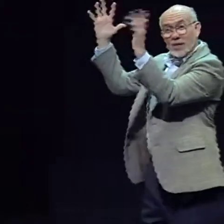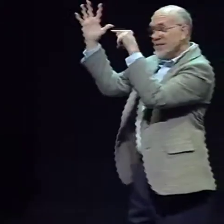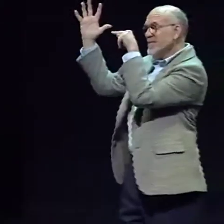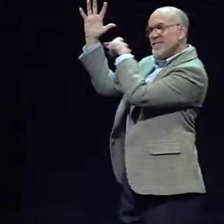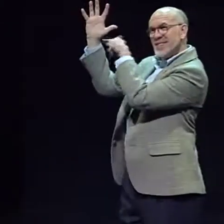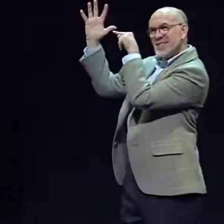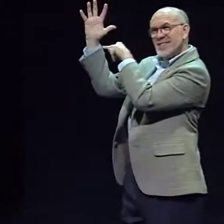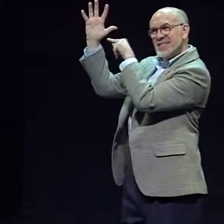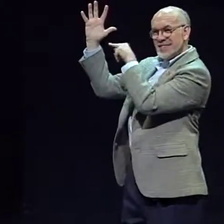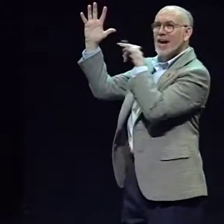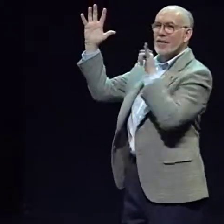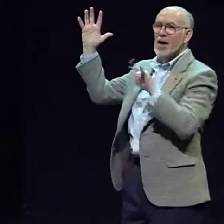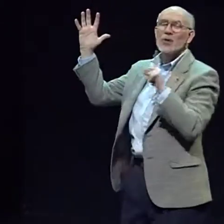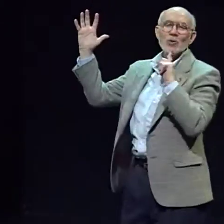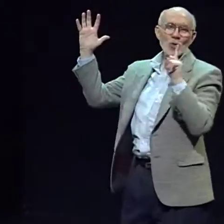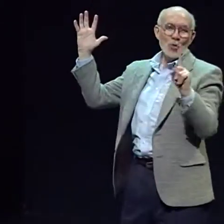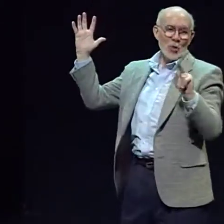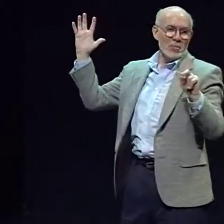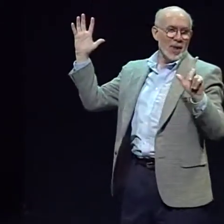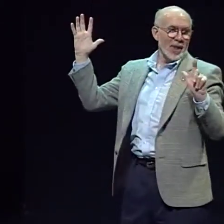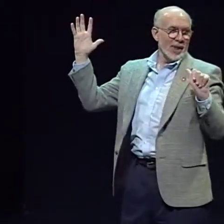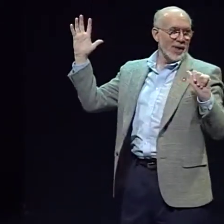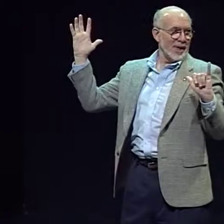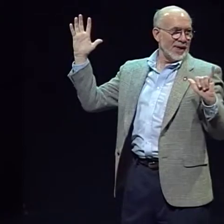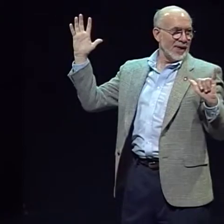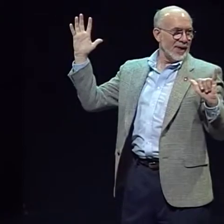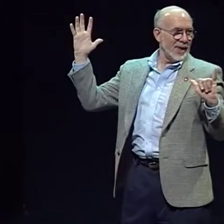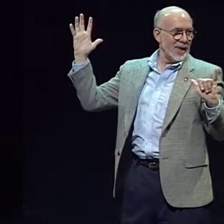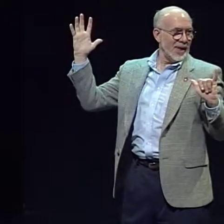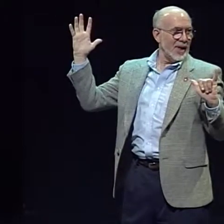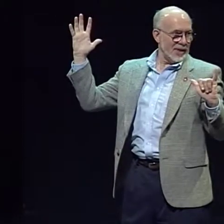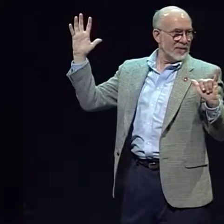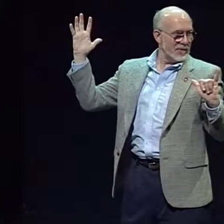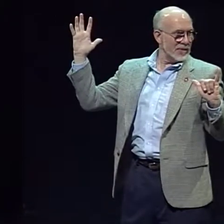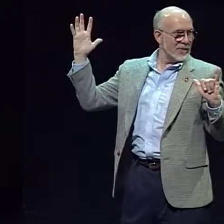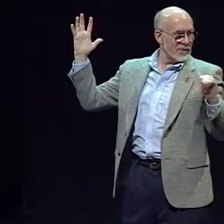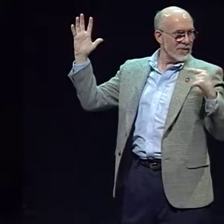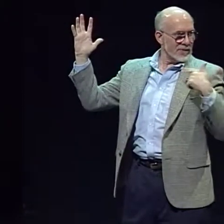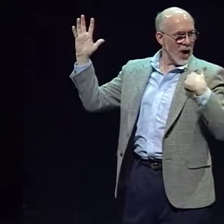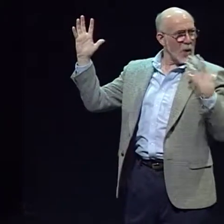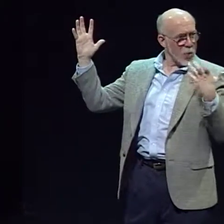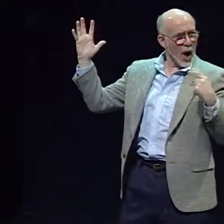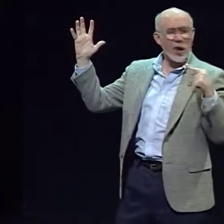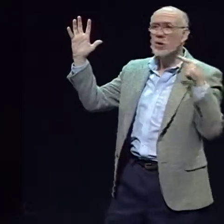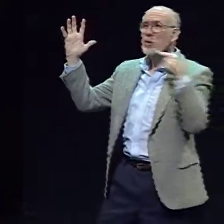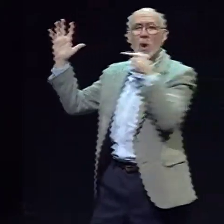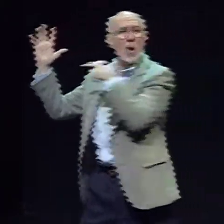AND I WOULD GET TREMENDOUS APPLAUSE, BUT WHERE'S THE PLAY?